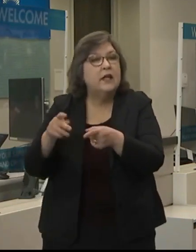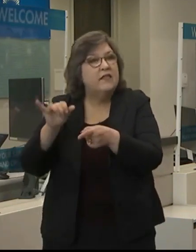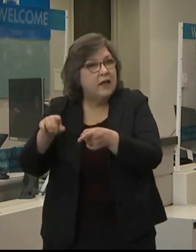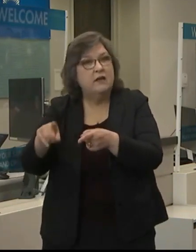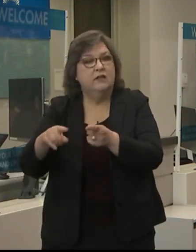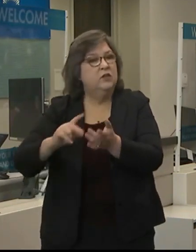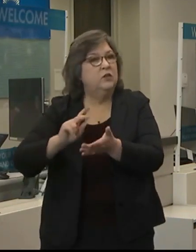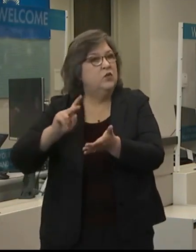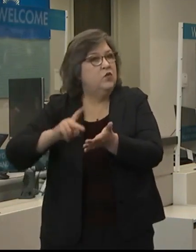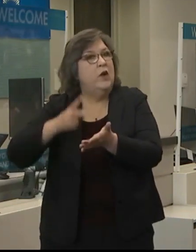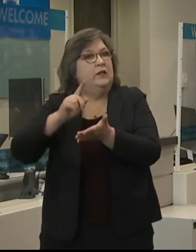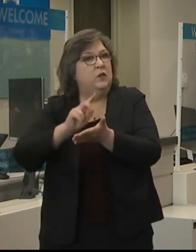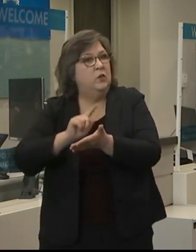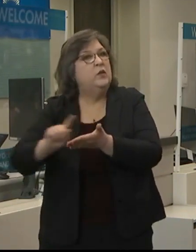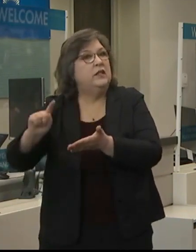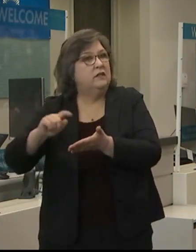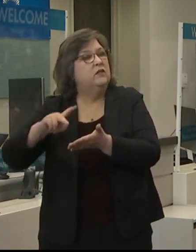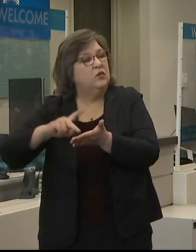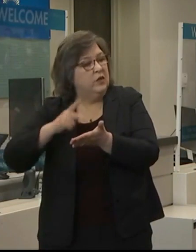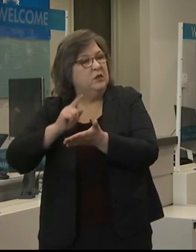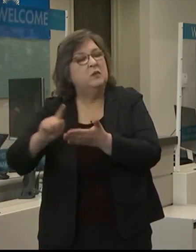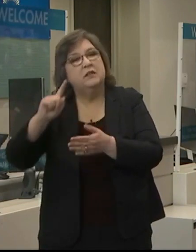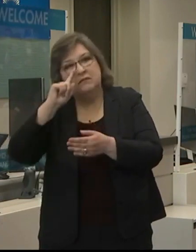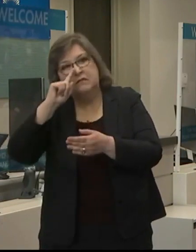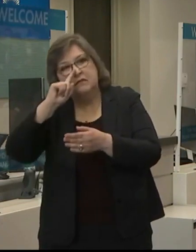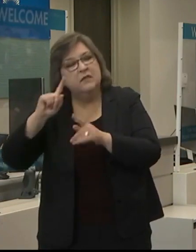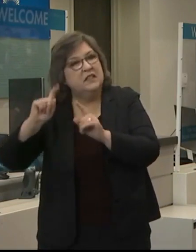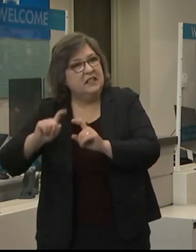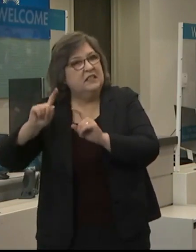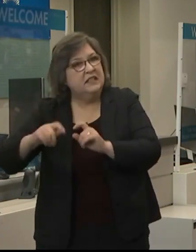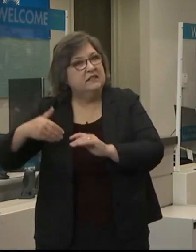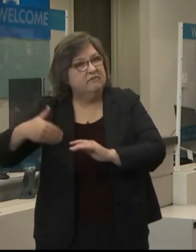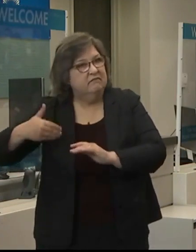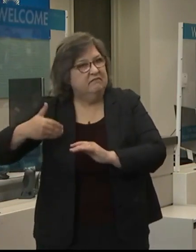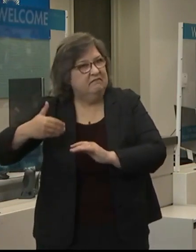requirements that will go out under a health order. The state of California